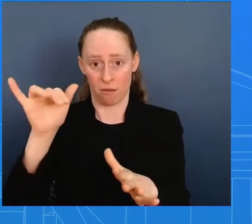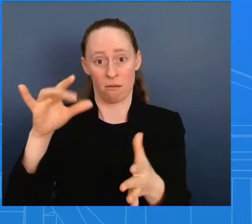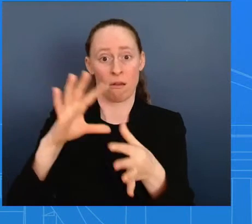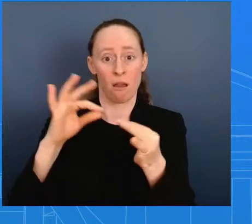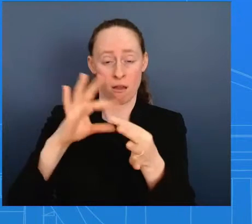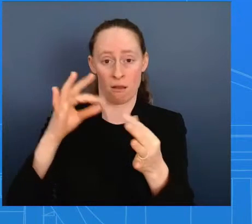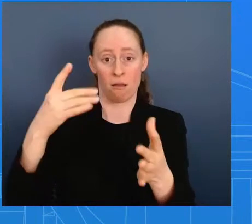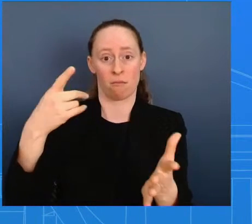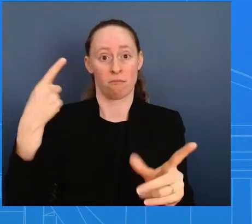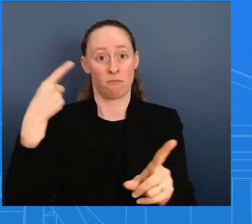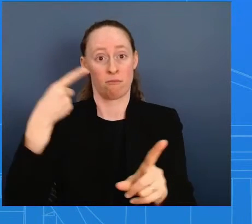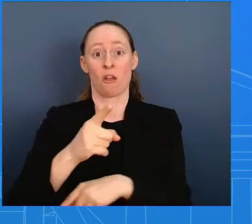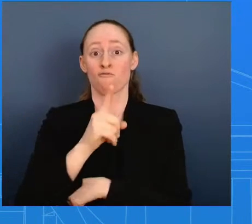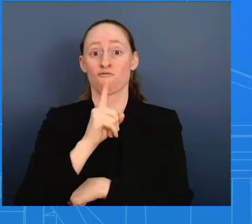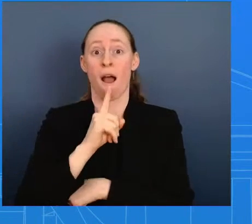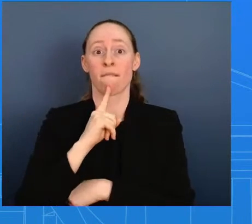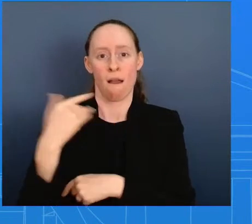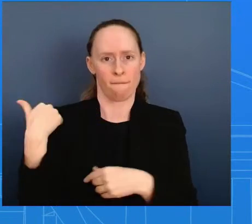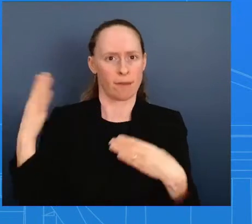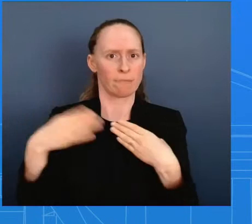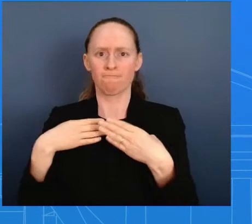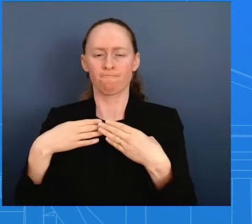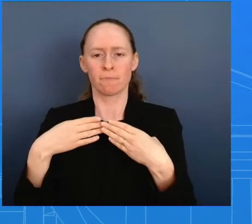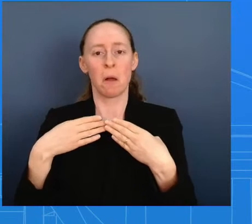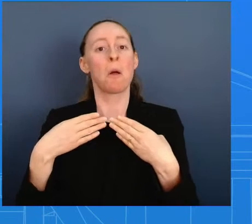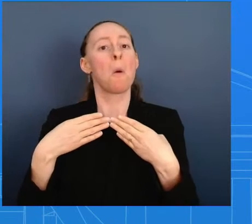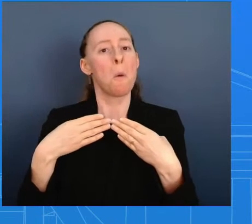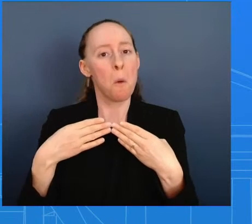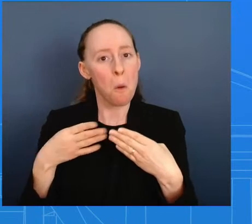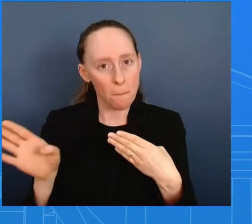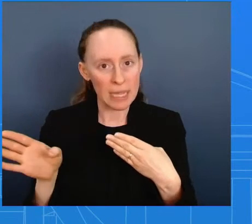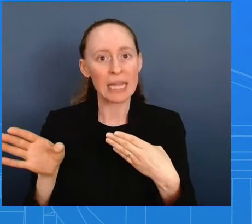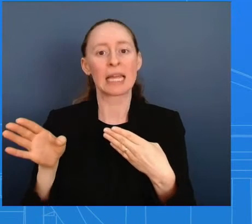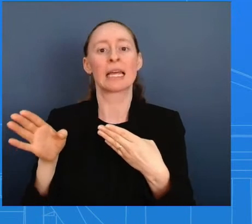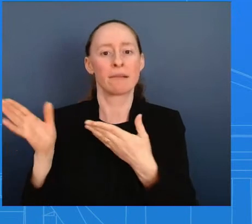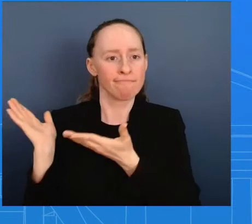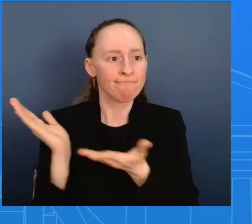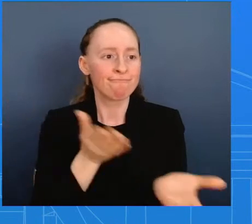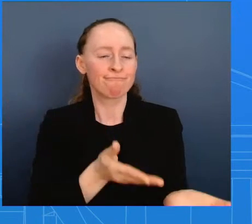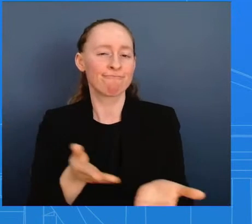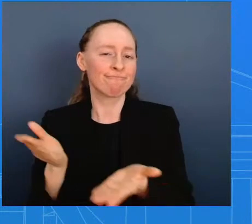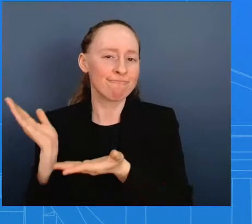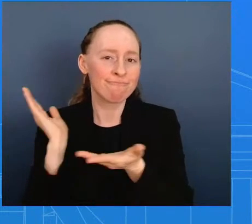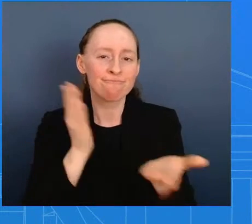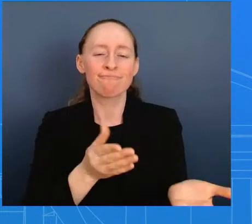either Rafah or Kerem Shalom, and this is a matter of great concern to us. This is something we're working not just with the Israeli government